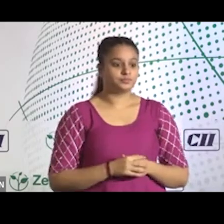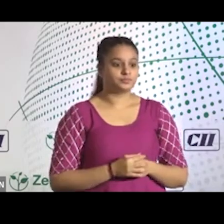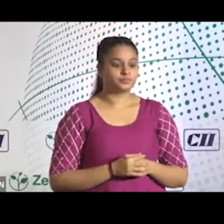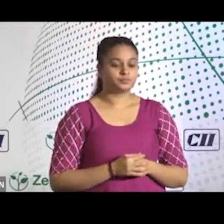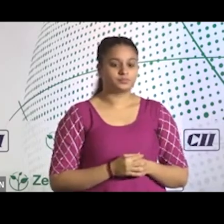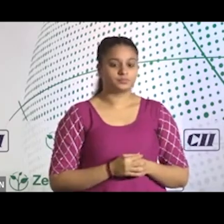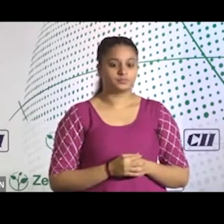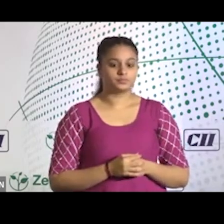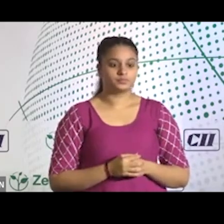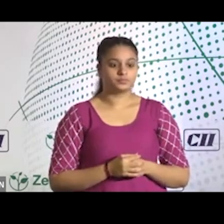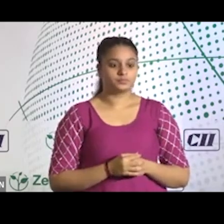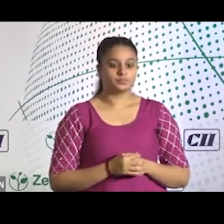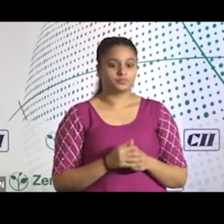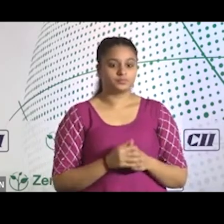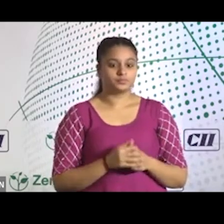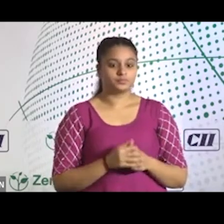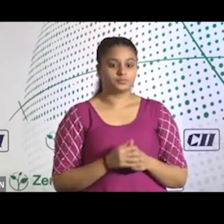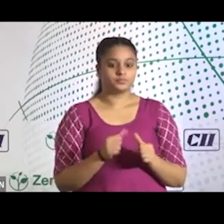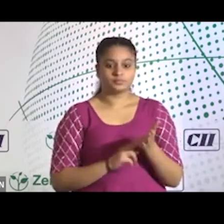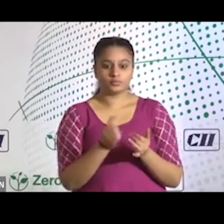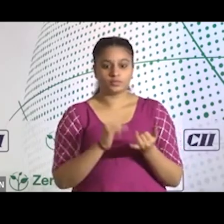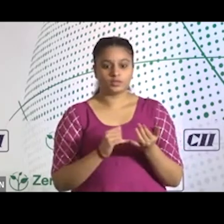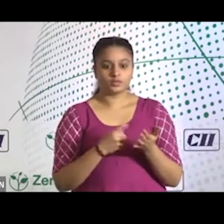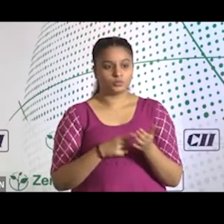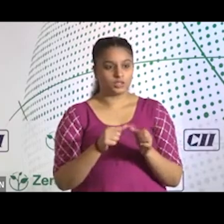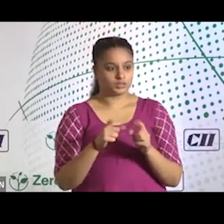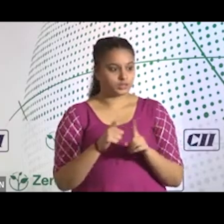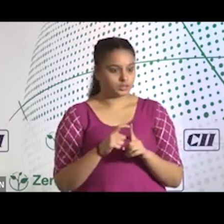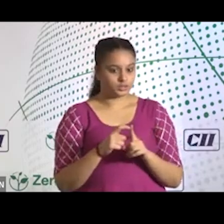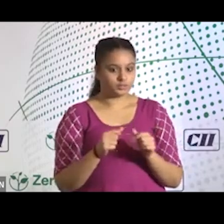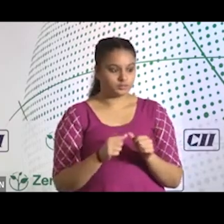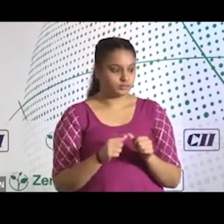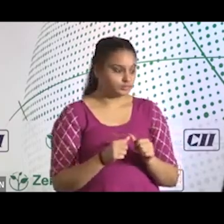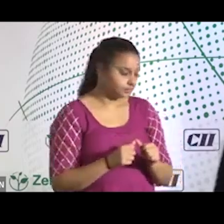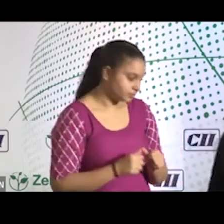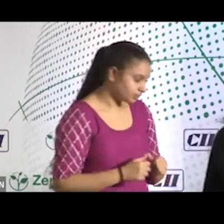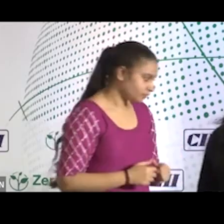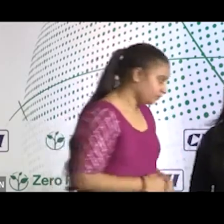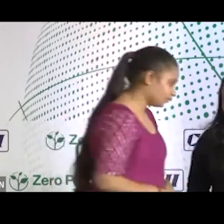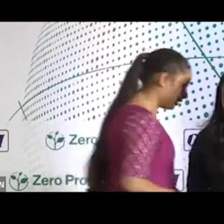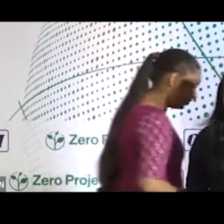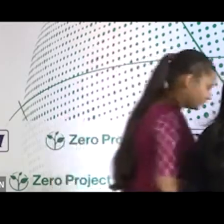Another, if I can turn to you now, and I know that USA